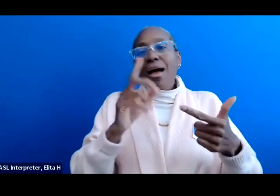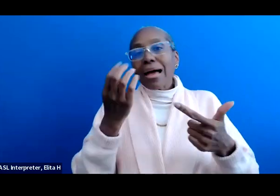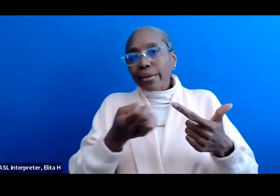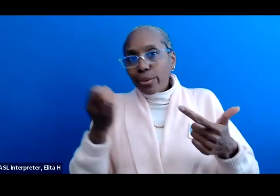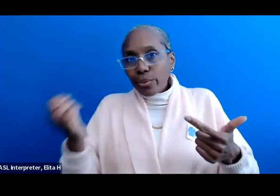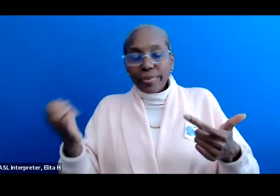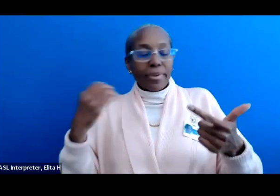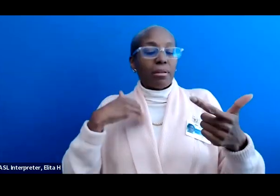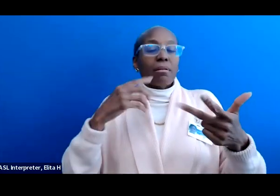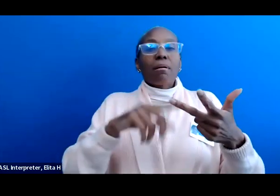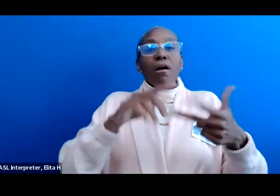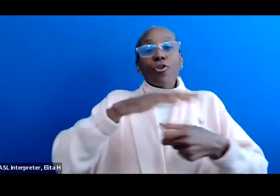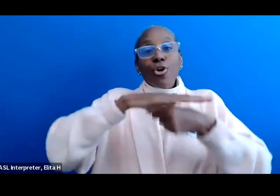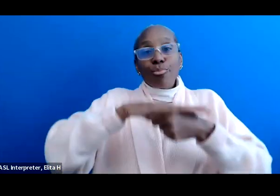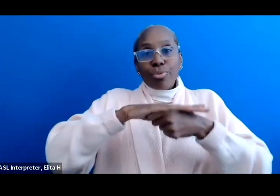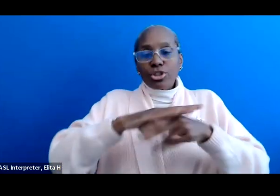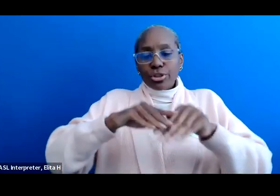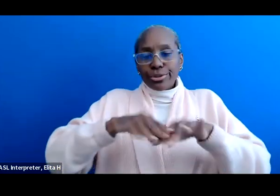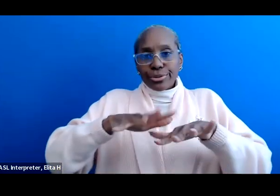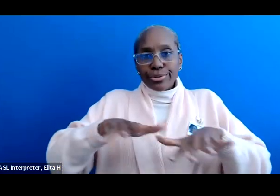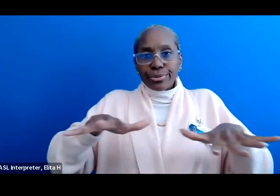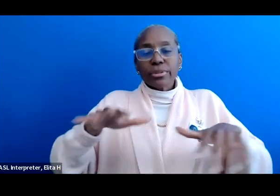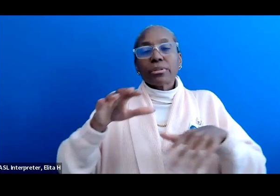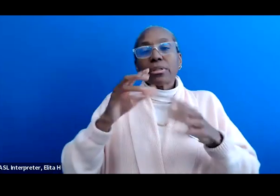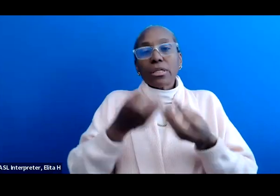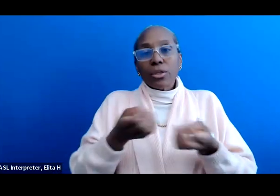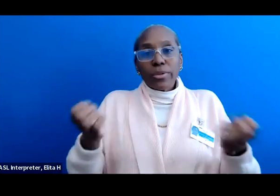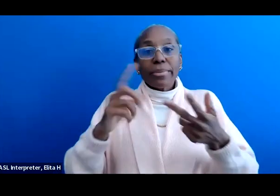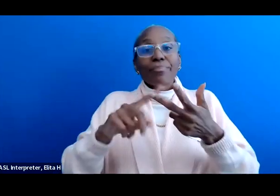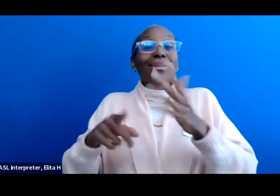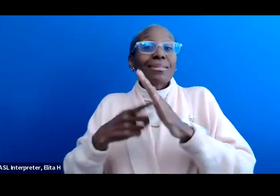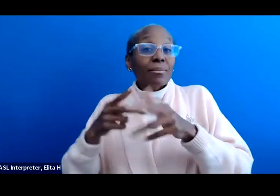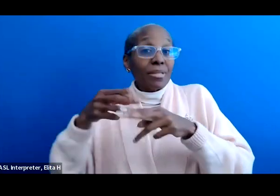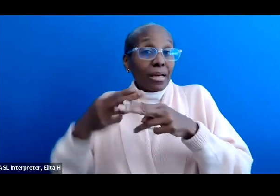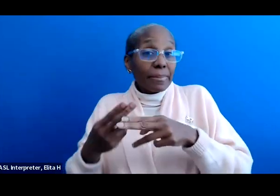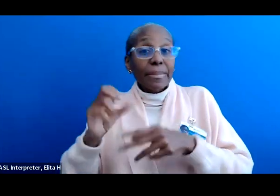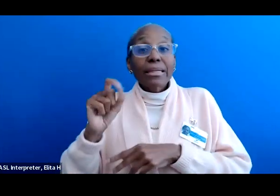They have all kinds of pressure dispersing equipment. Sometimes they have scales there where you can get weighed.